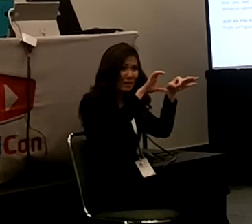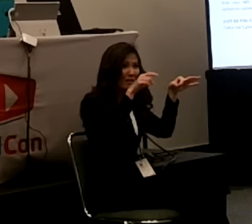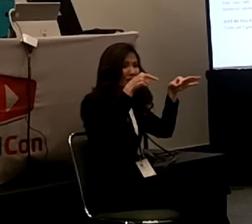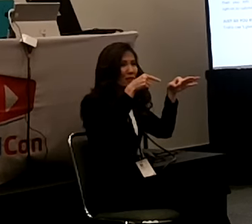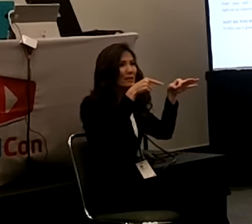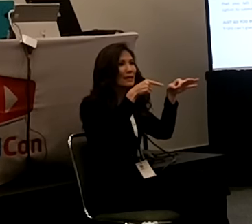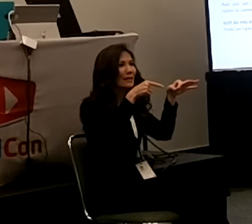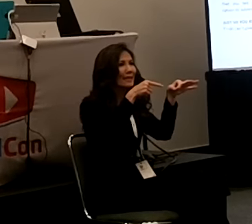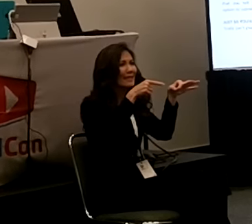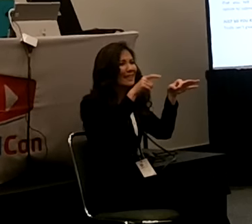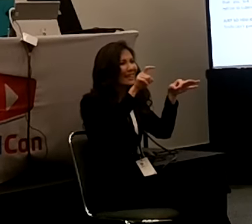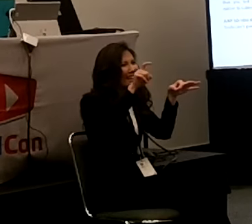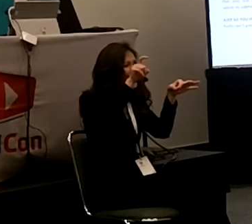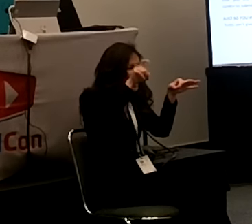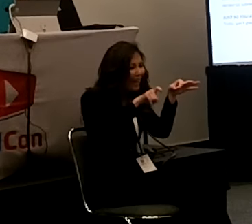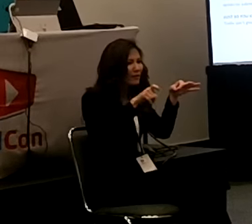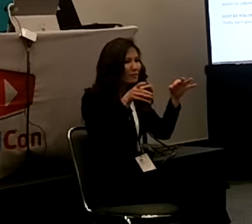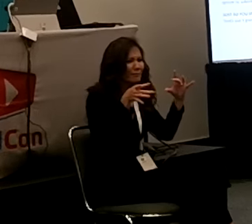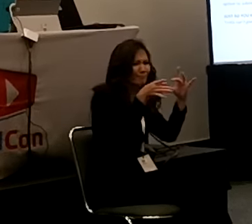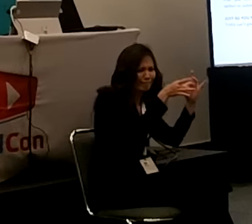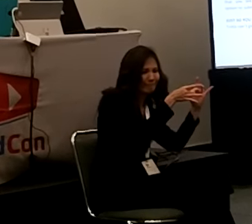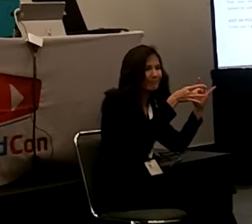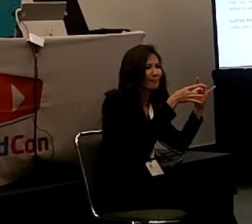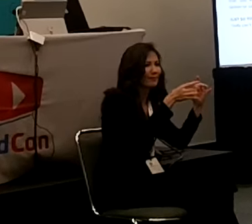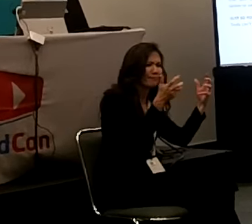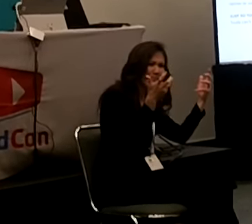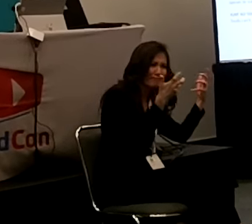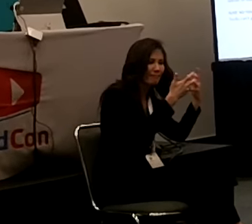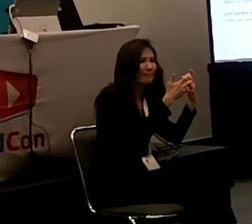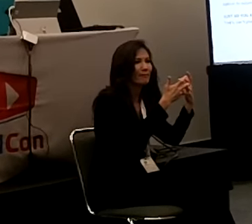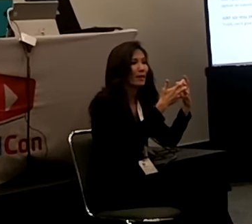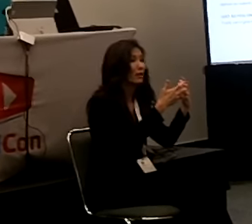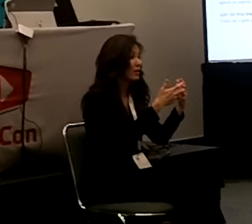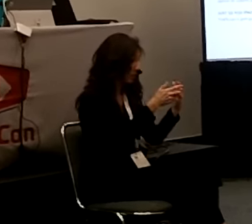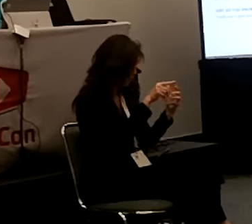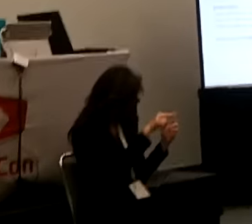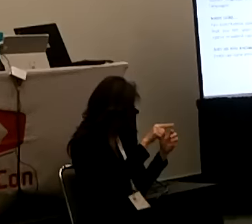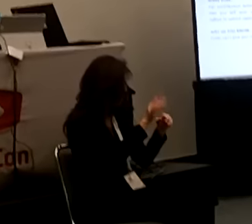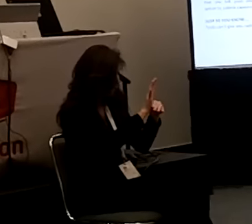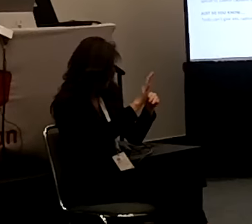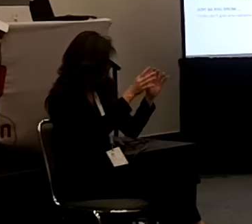it has to be relevant, and the captions are what they're saying, that's what goes on.